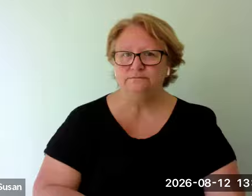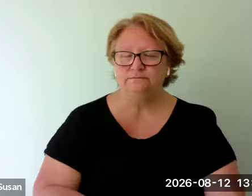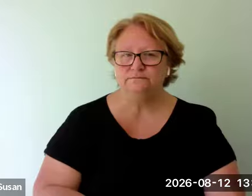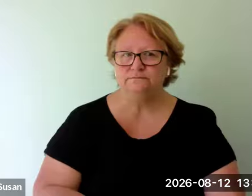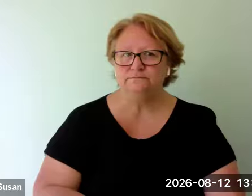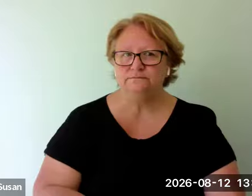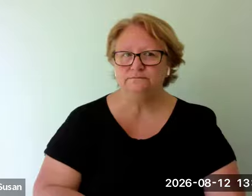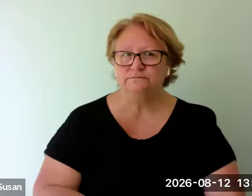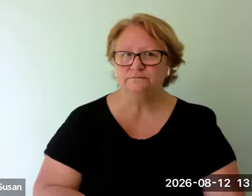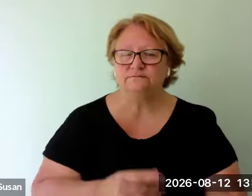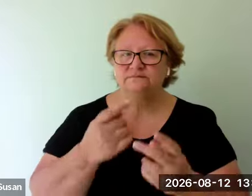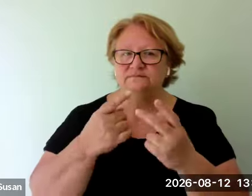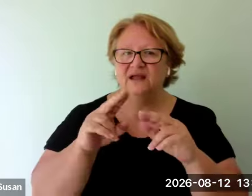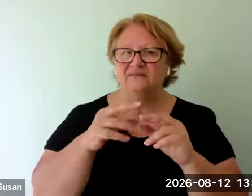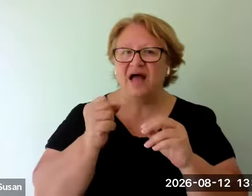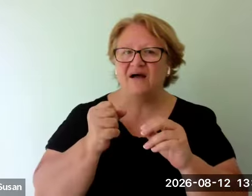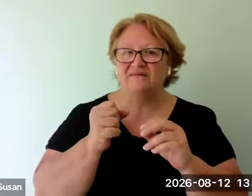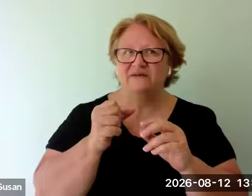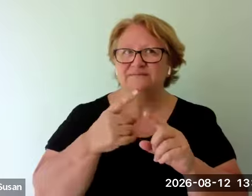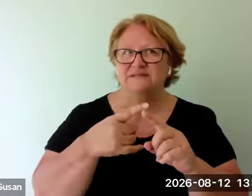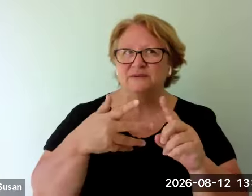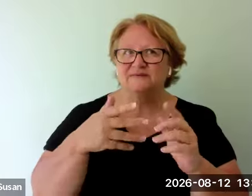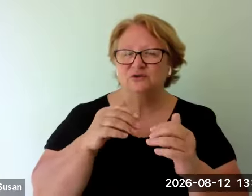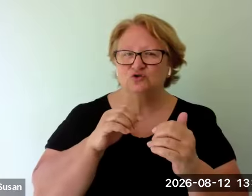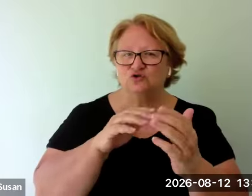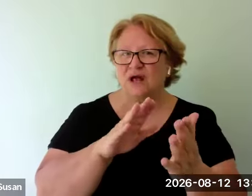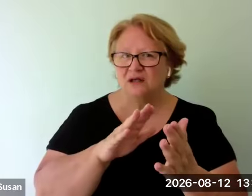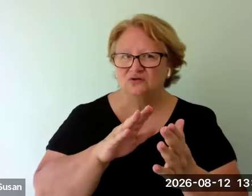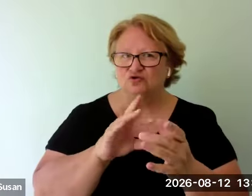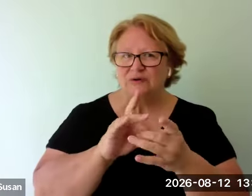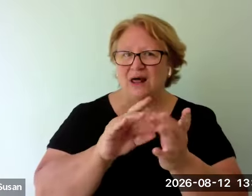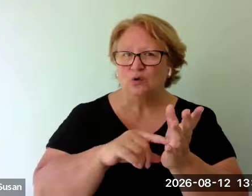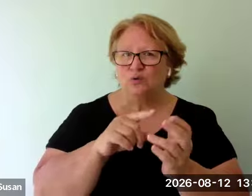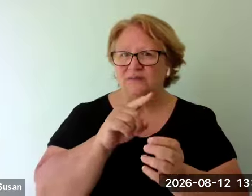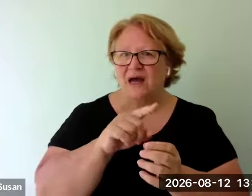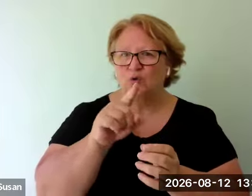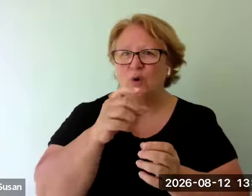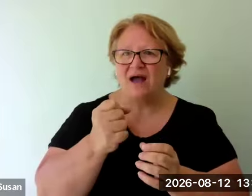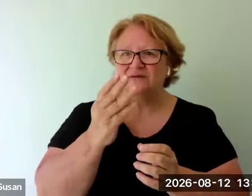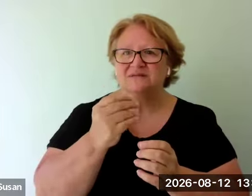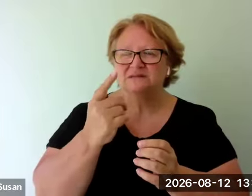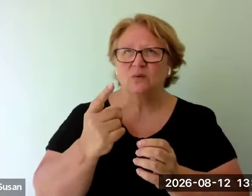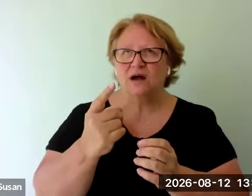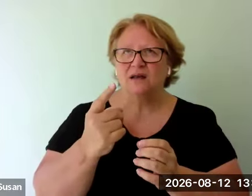application